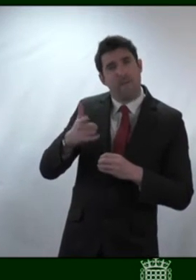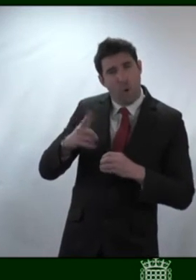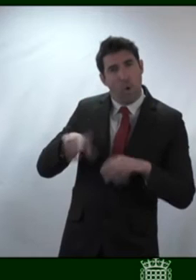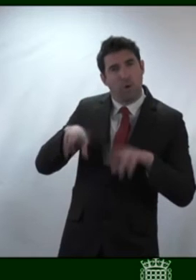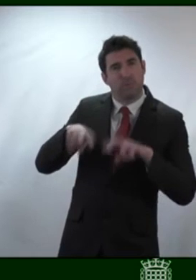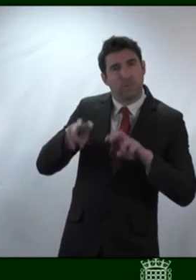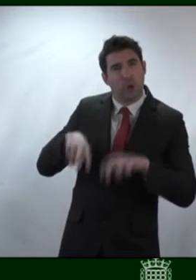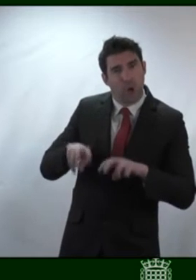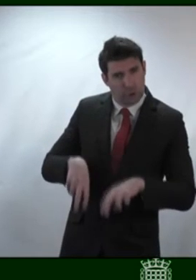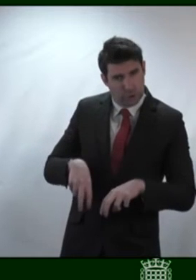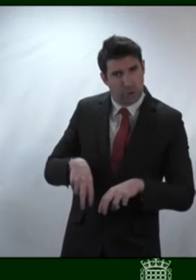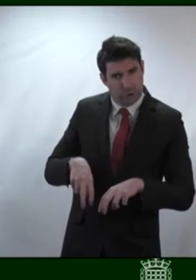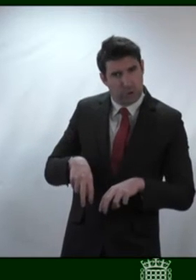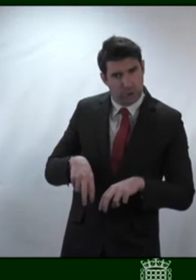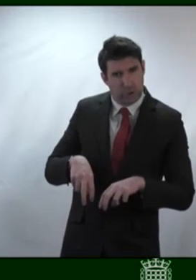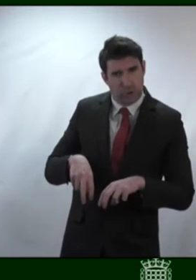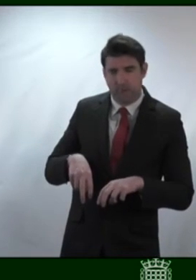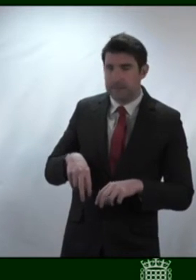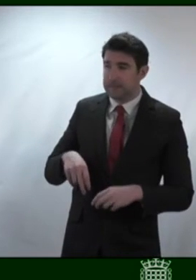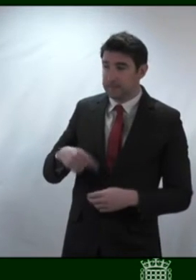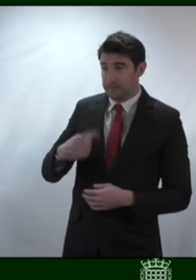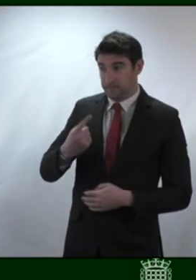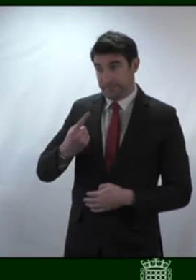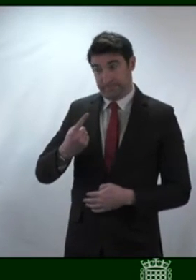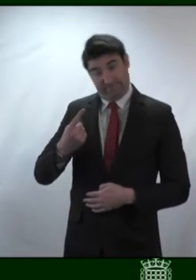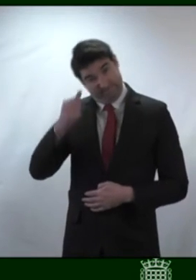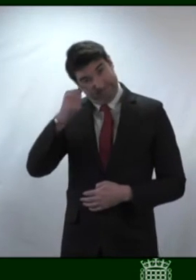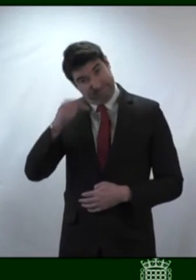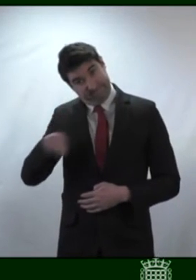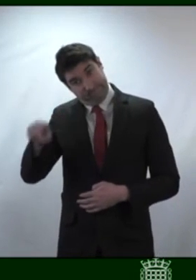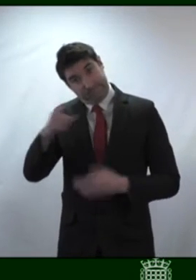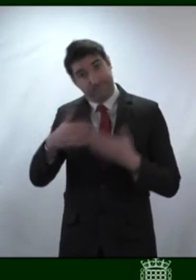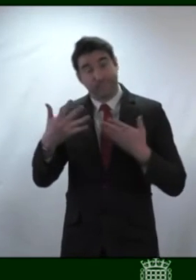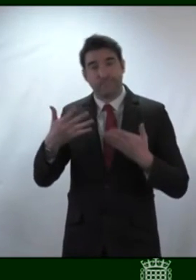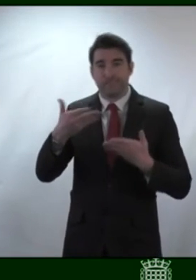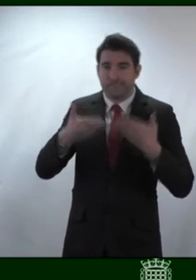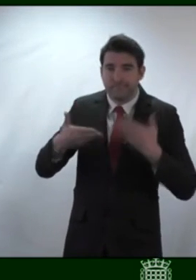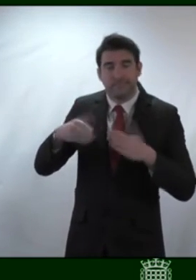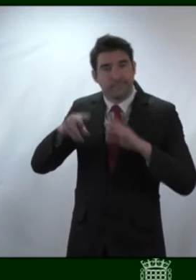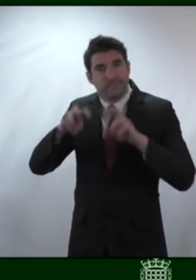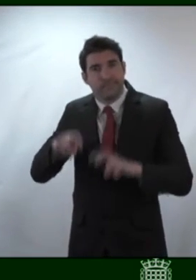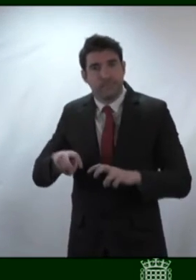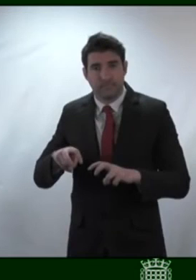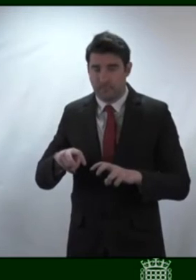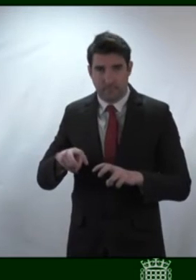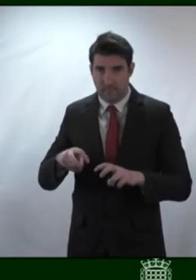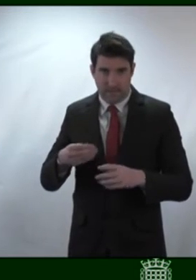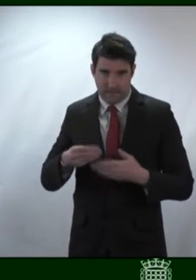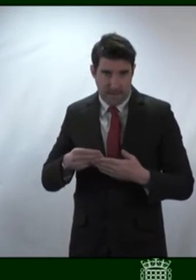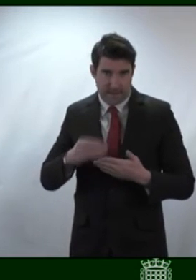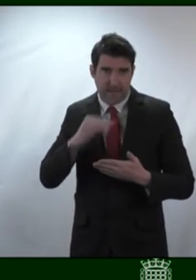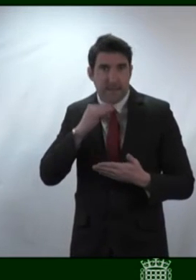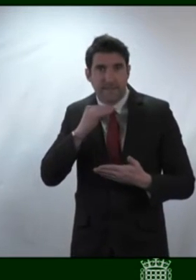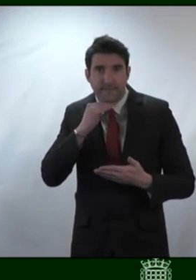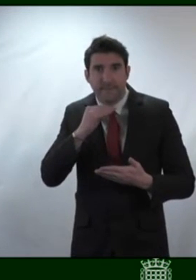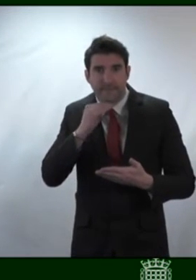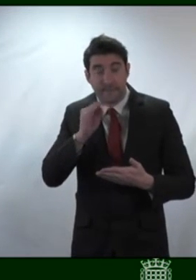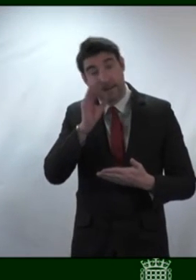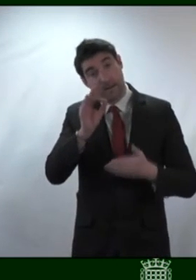hit hard by the pandemic, will still be left behind. Will my right hon. Friend intervene